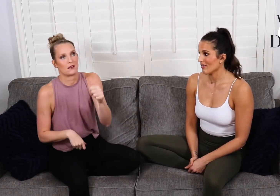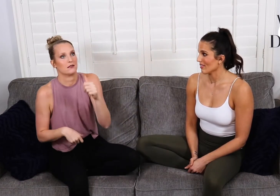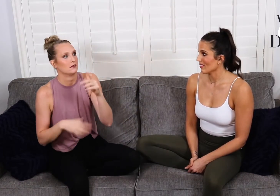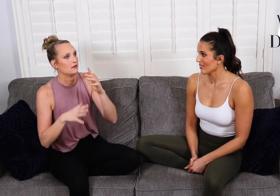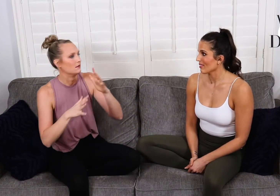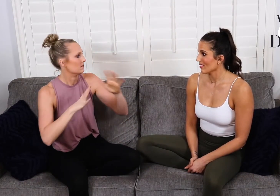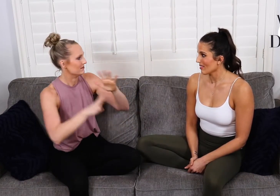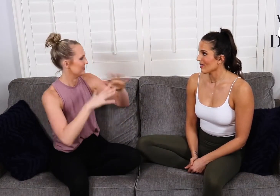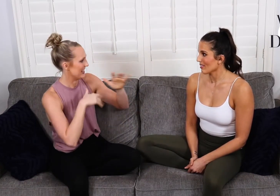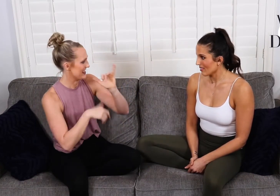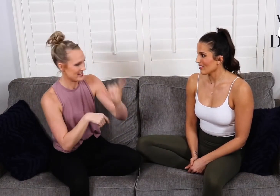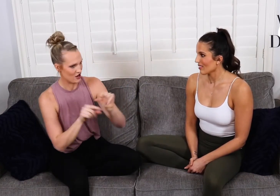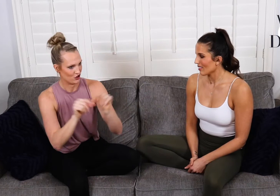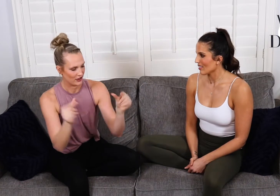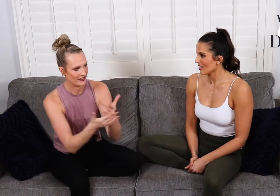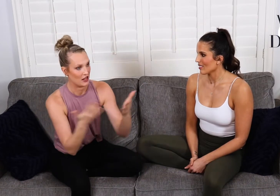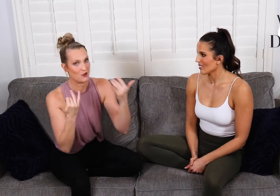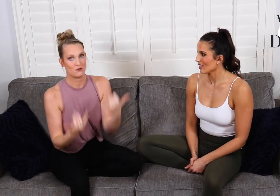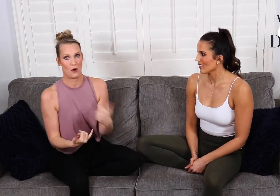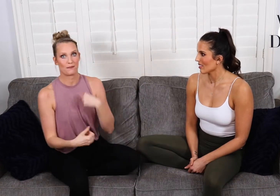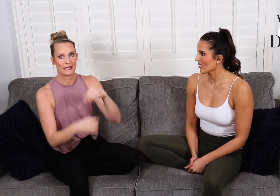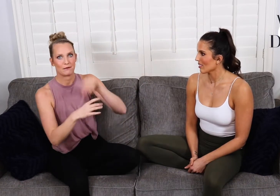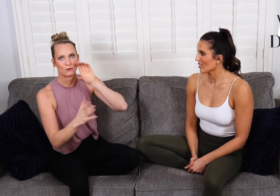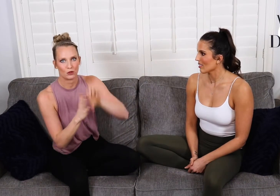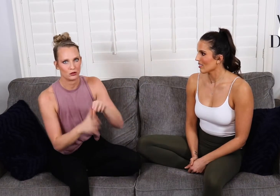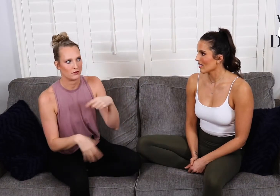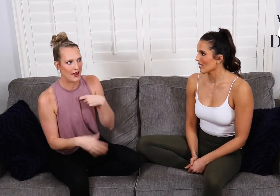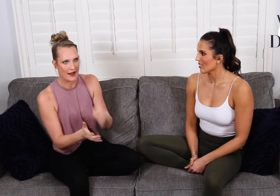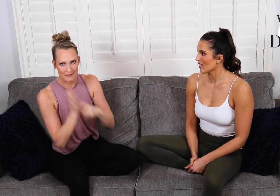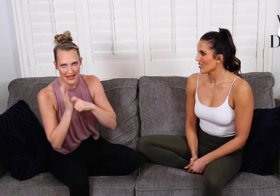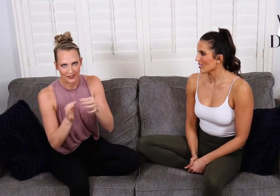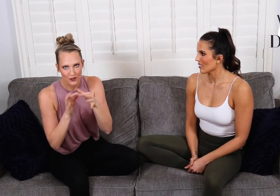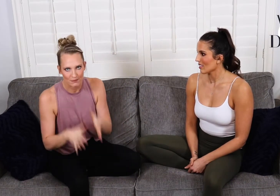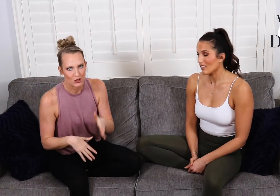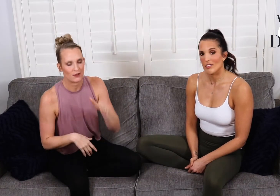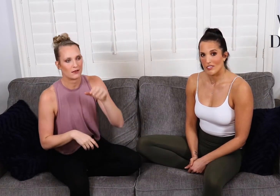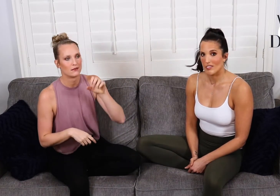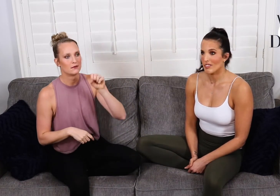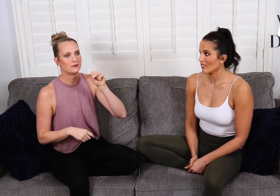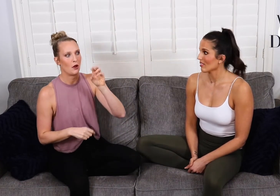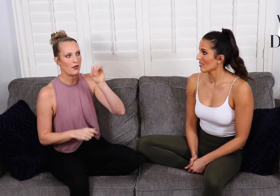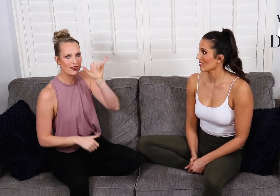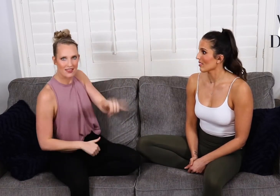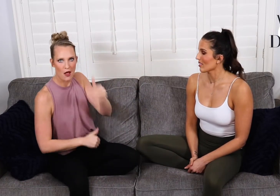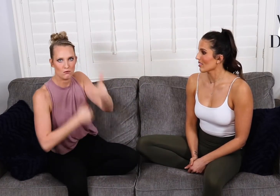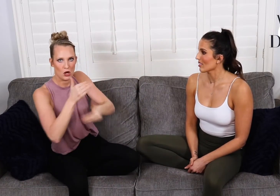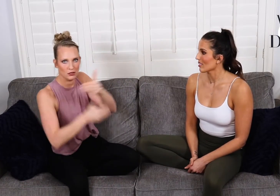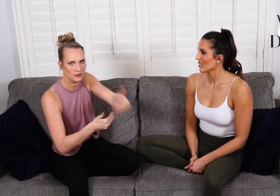and those little things and now that I'm here I require an interpreter. And so that process